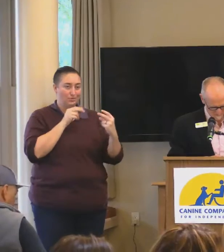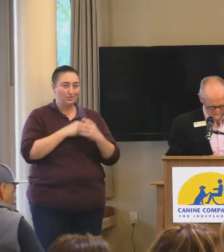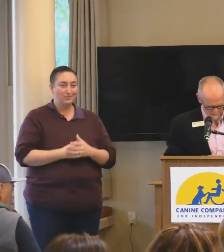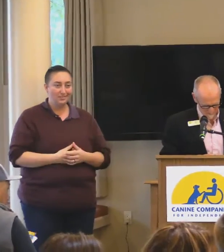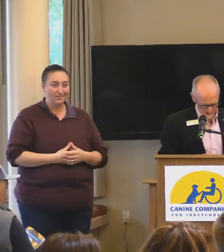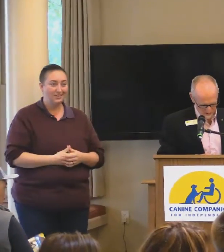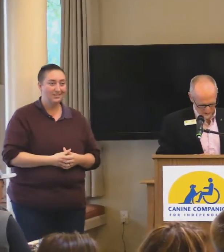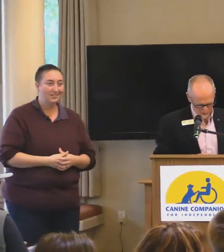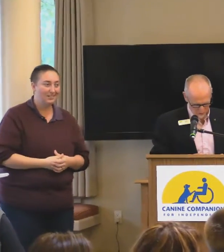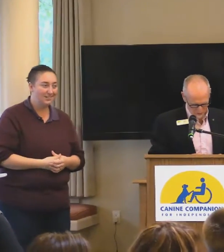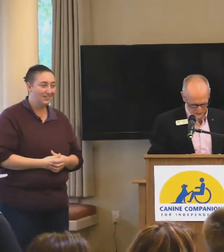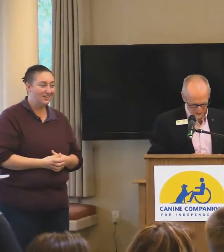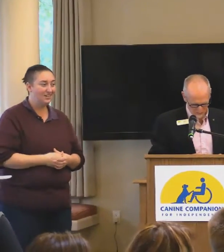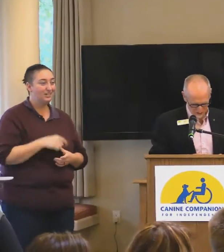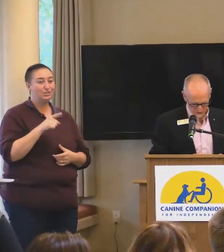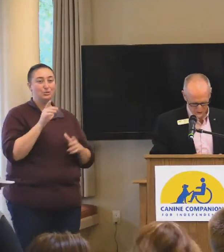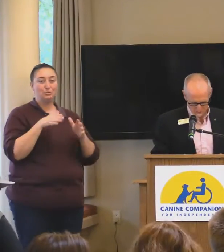soulful eyes that she can merely melt hearts with a simple glance.